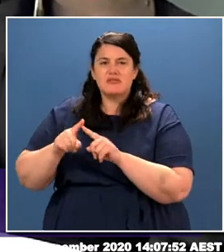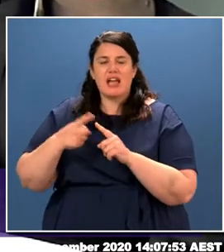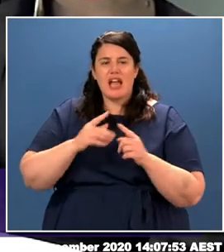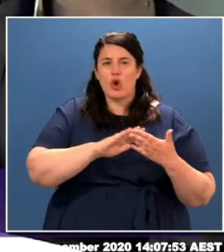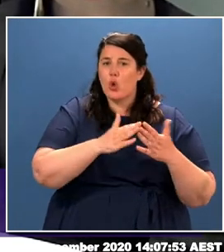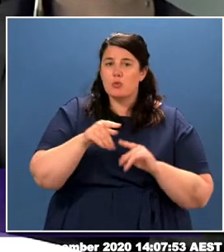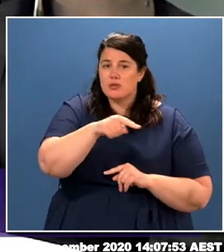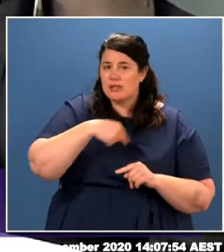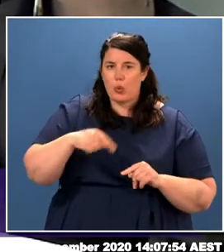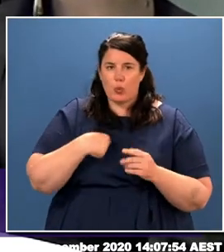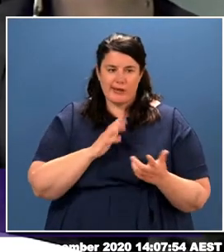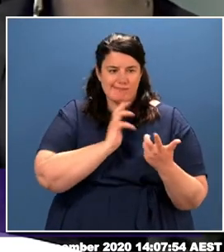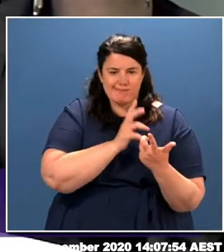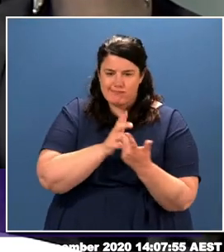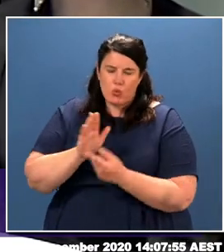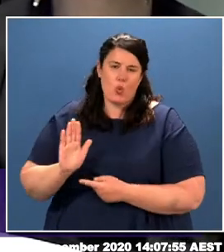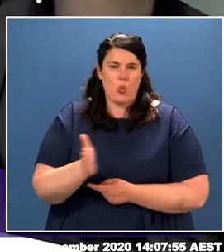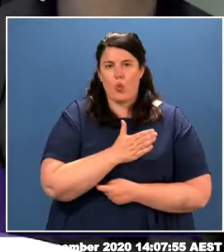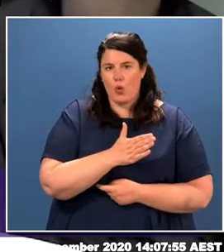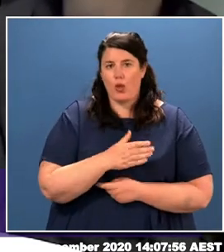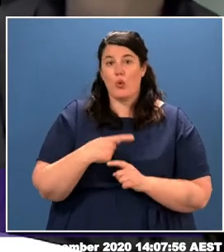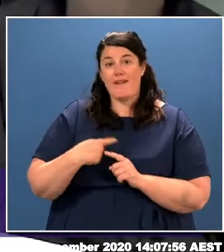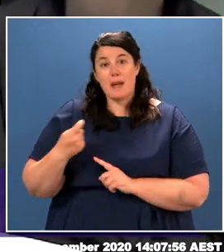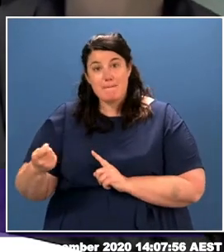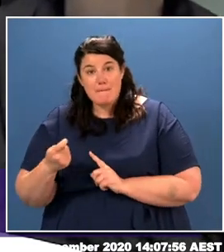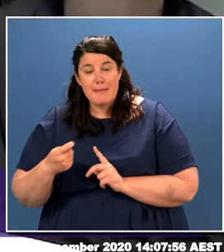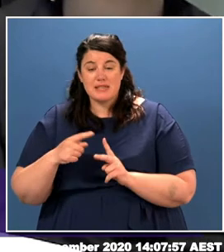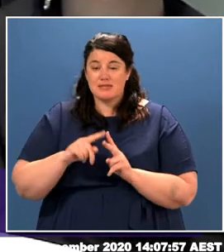We also have regular members, affiliate members, associate members as well as